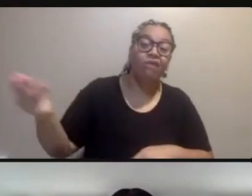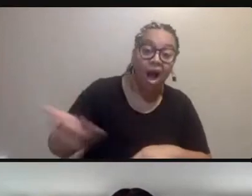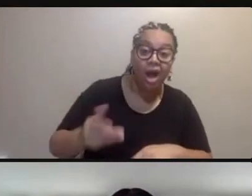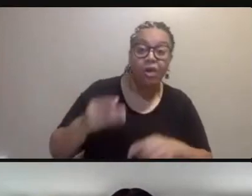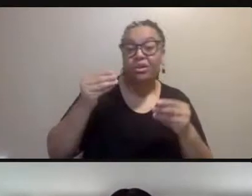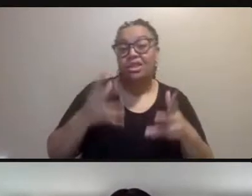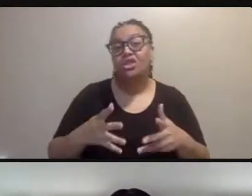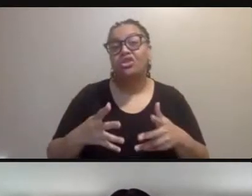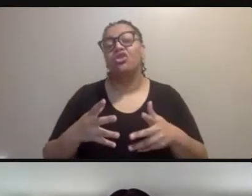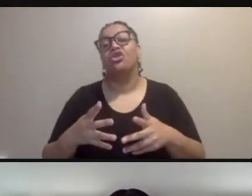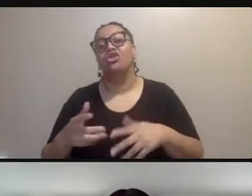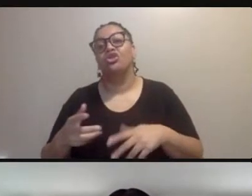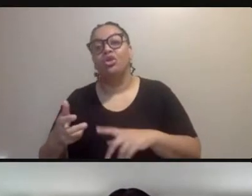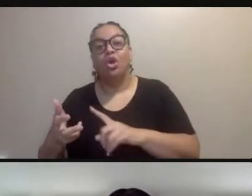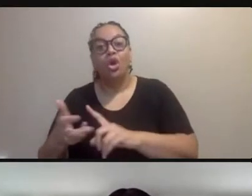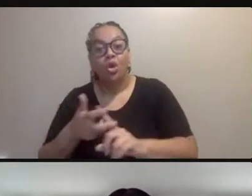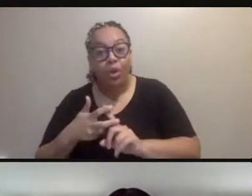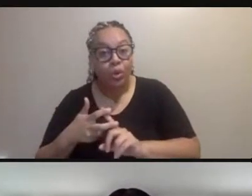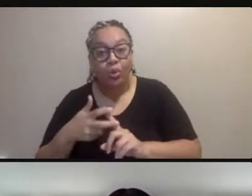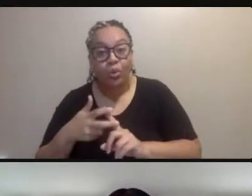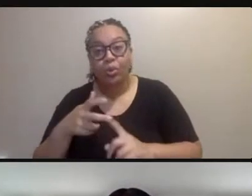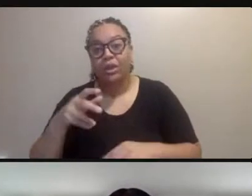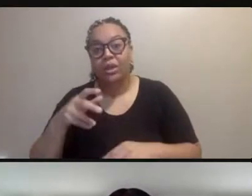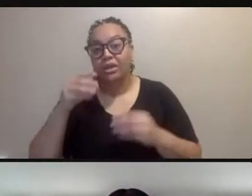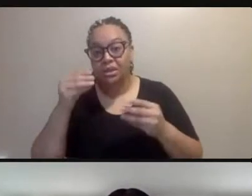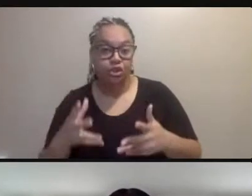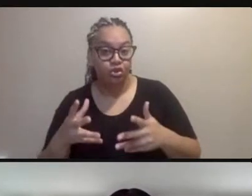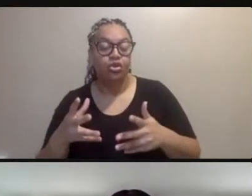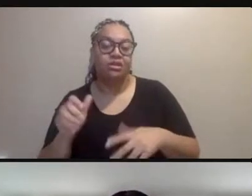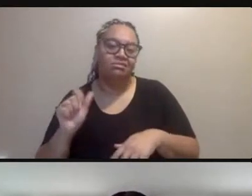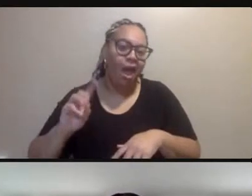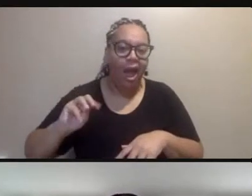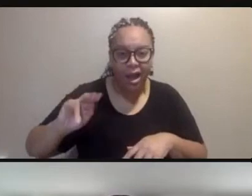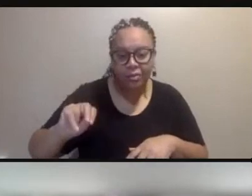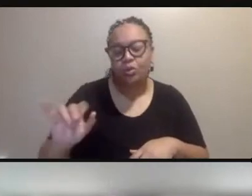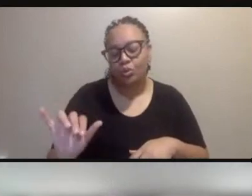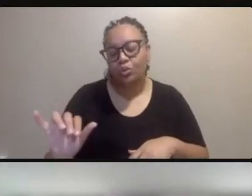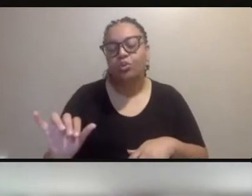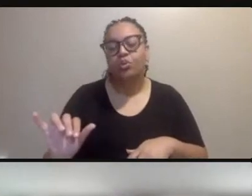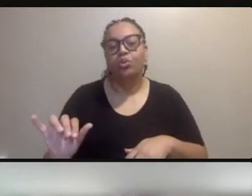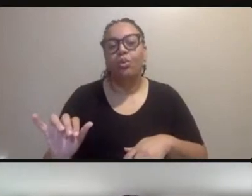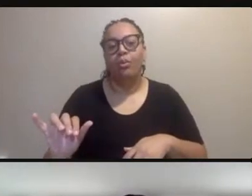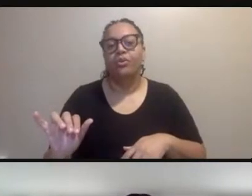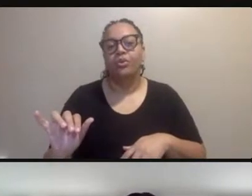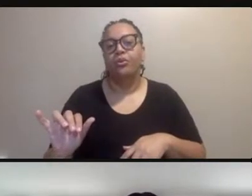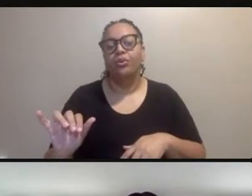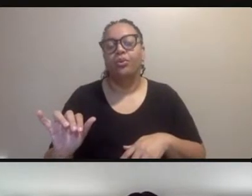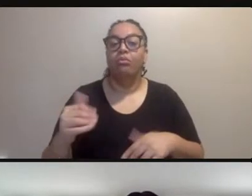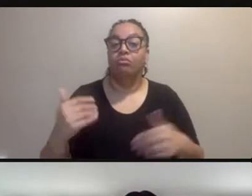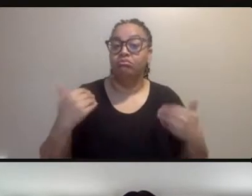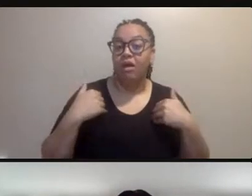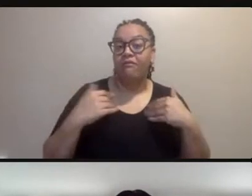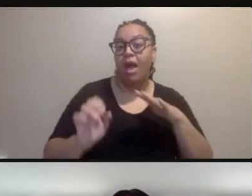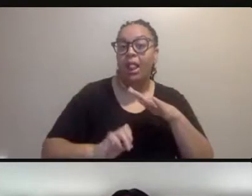ME TO WORK WITH THEM AND THAT WAS WORKING WITH STAFF AND